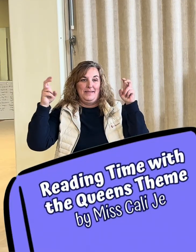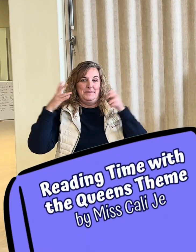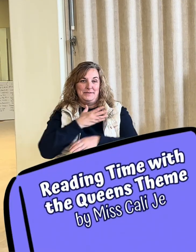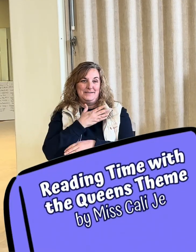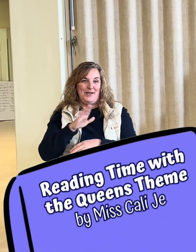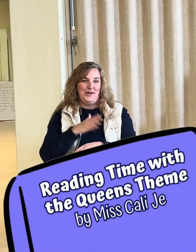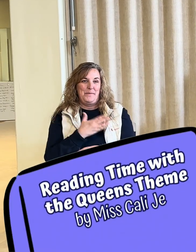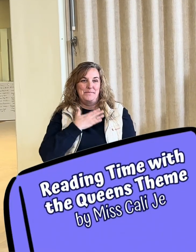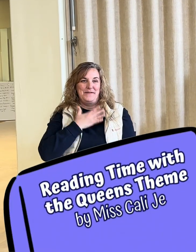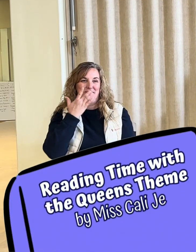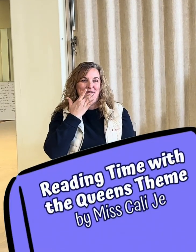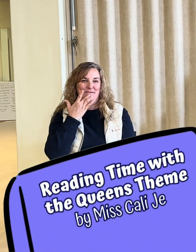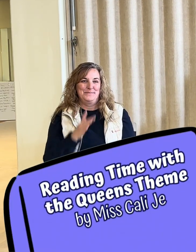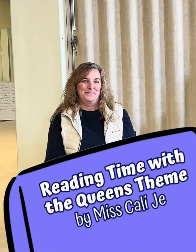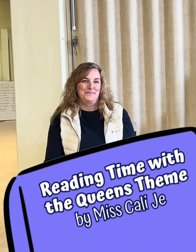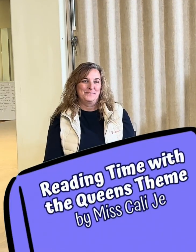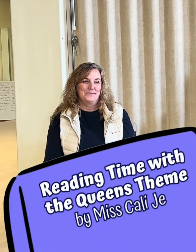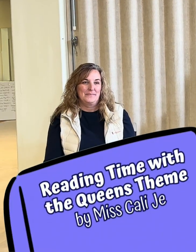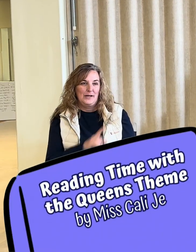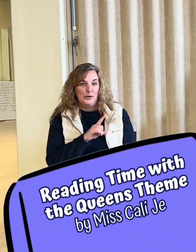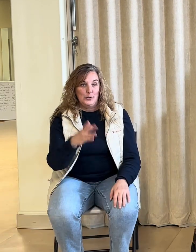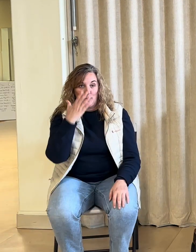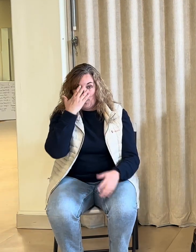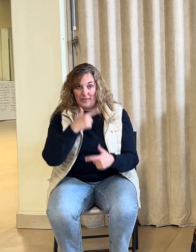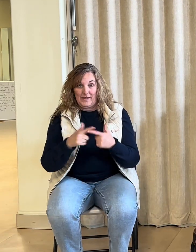favorite song. So if you know it, sing along!